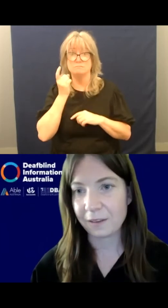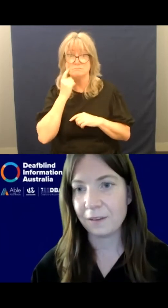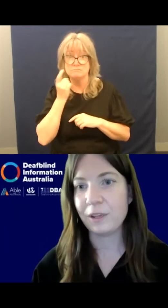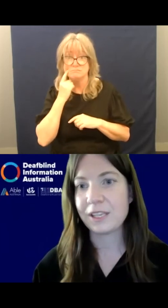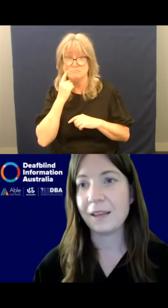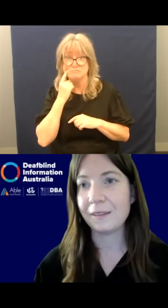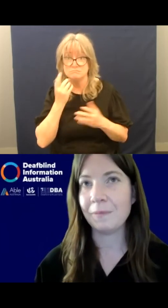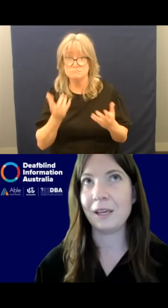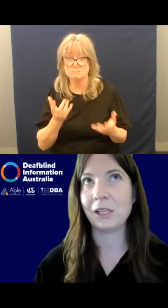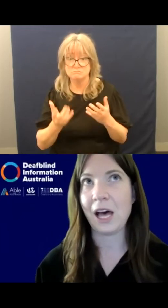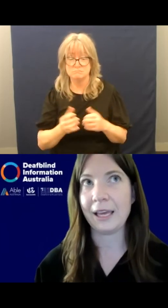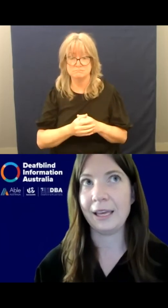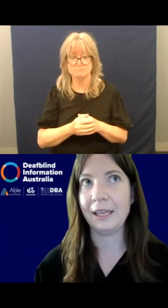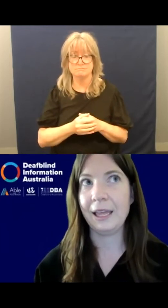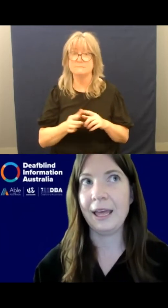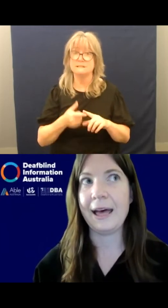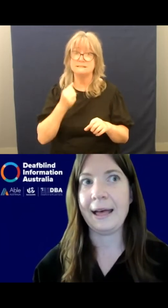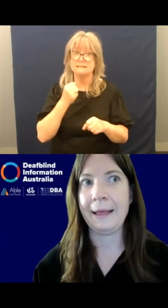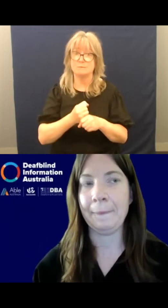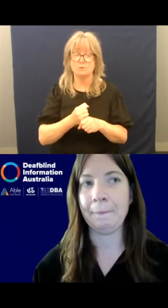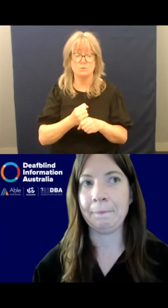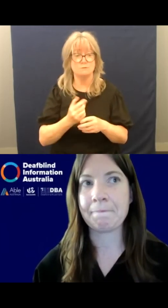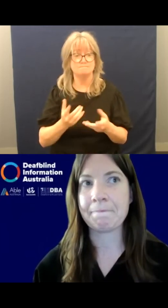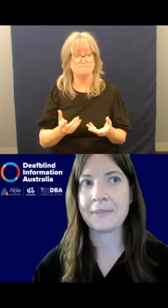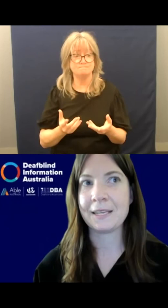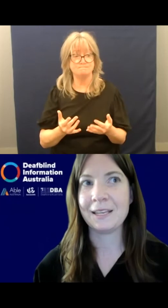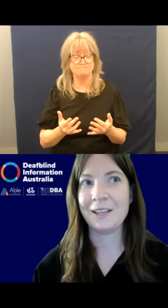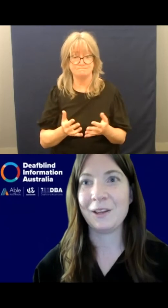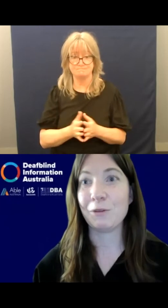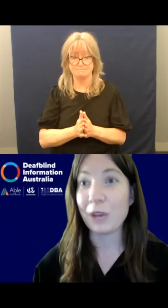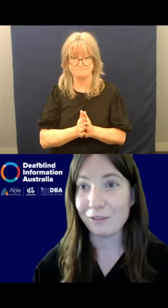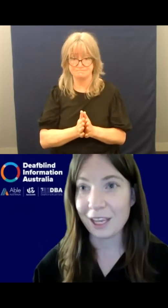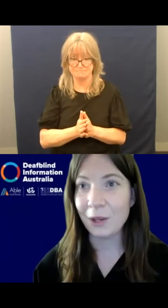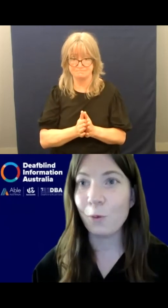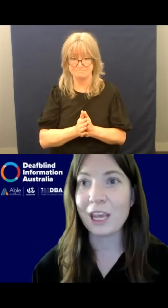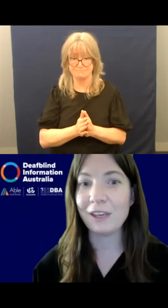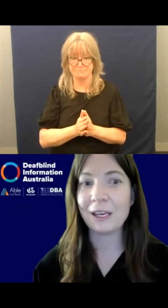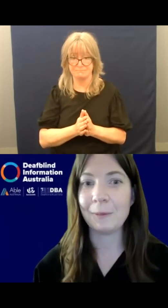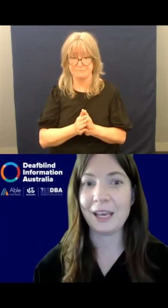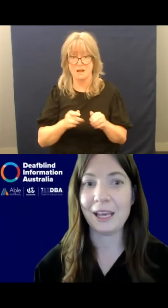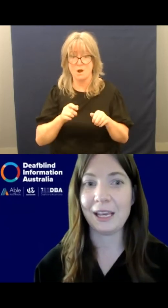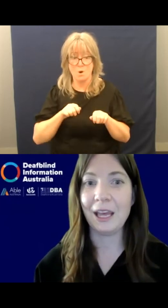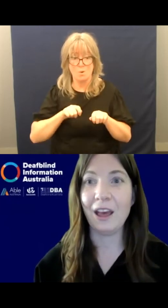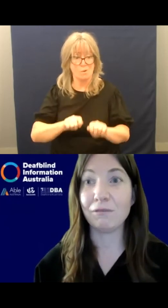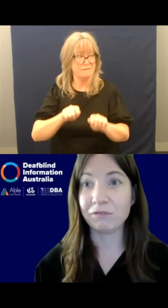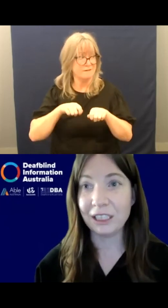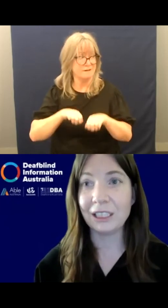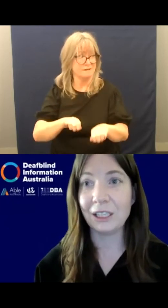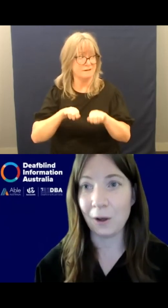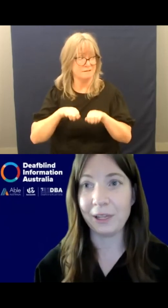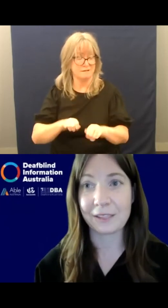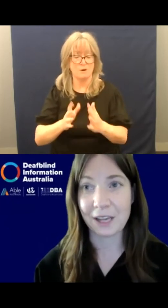If we take something like weaving, weaving can be a really complex task.